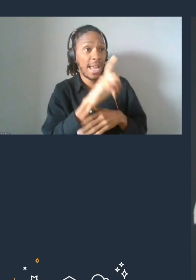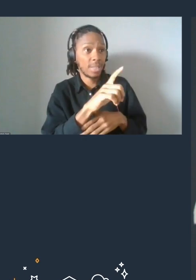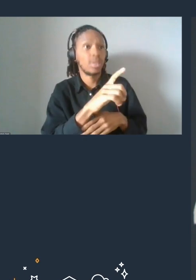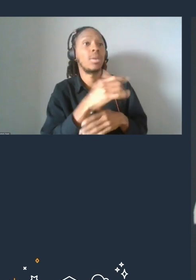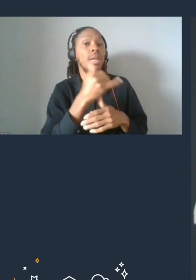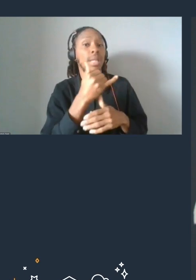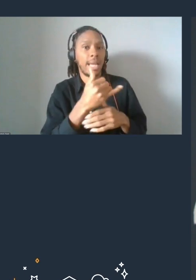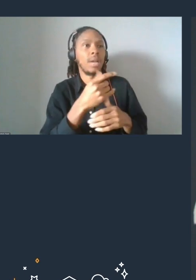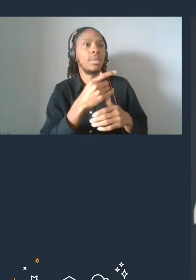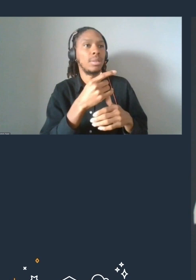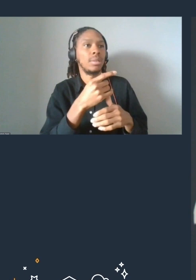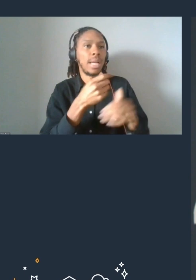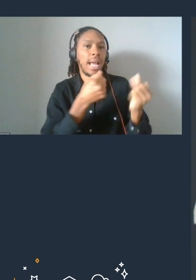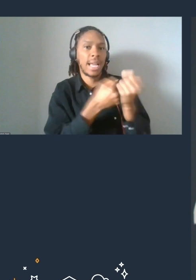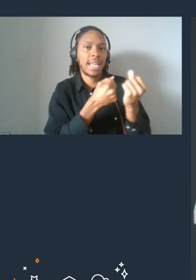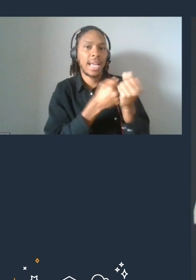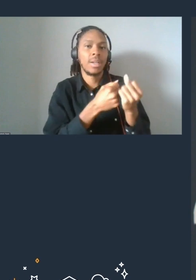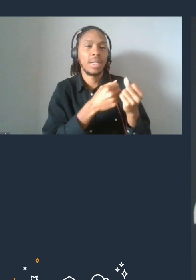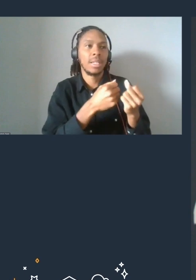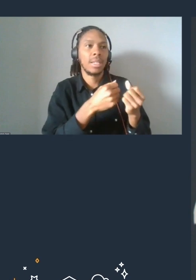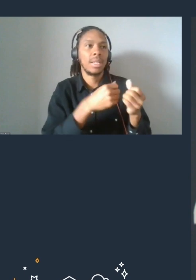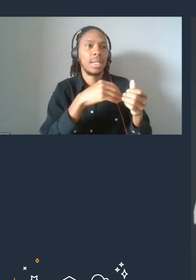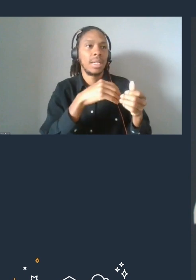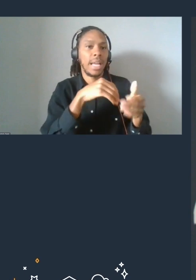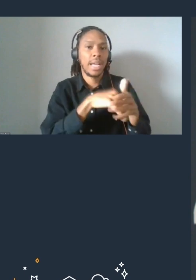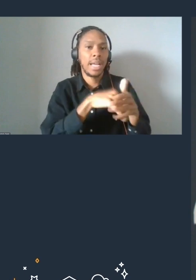For example, read and write access to a certain user